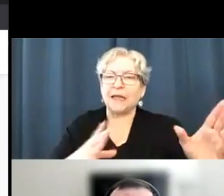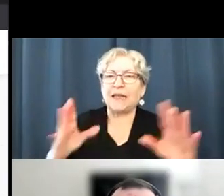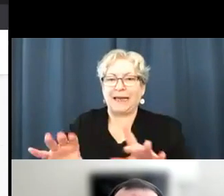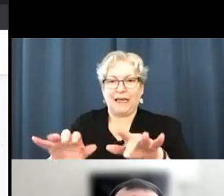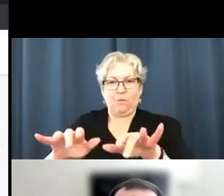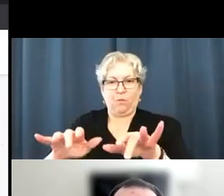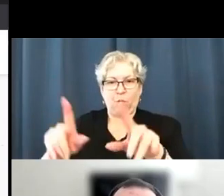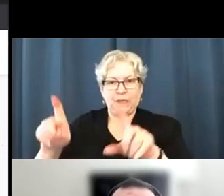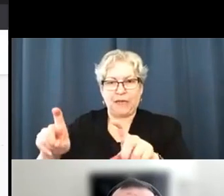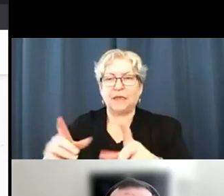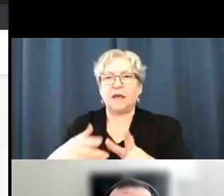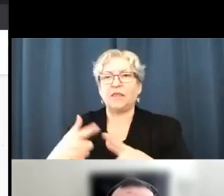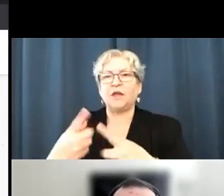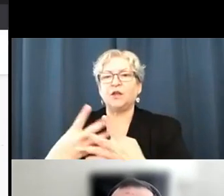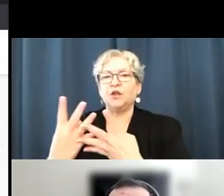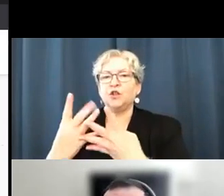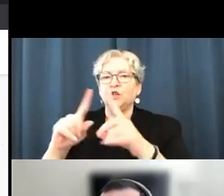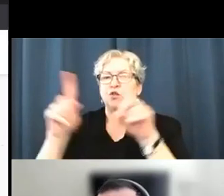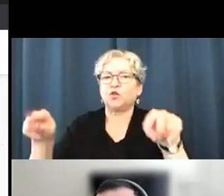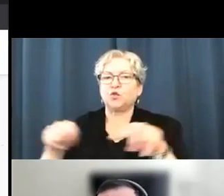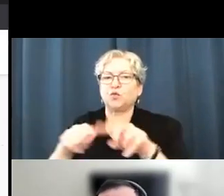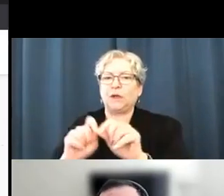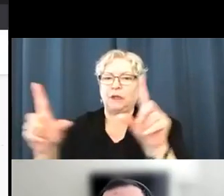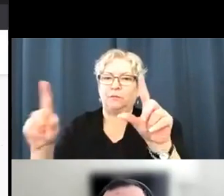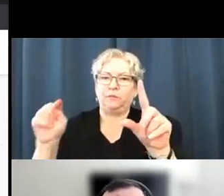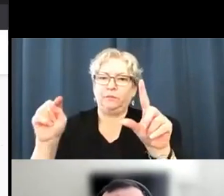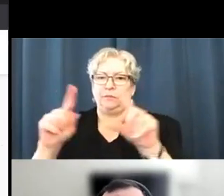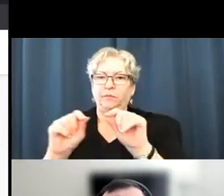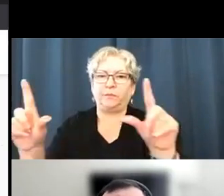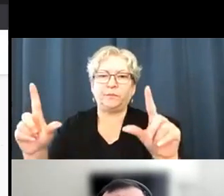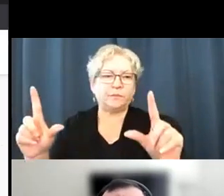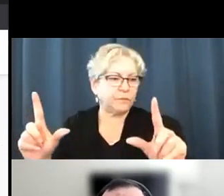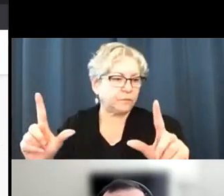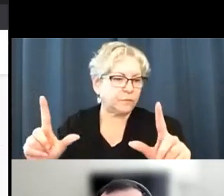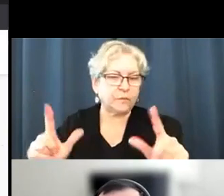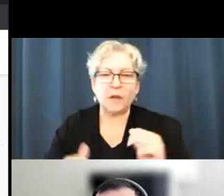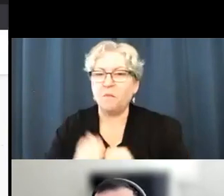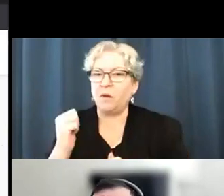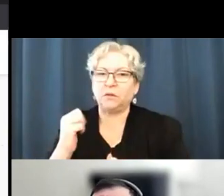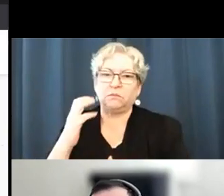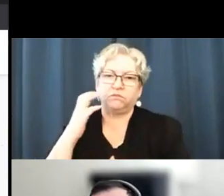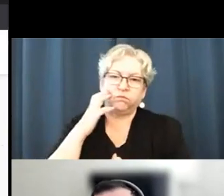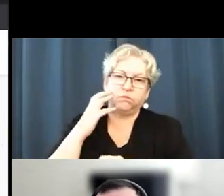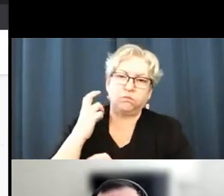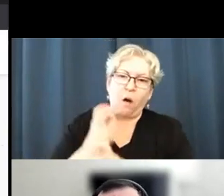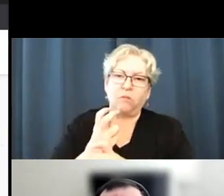and then the screen reader testing, which is going to probably the densest information we're gonna talk about.